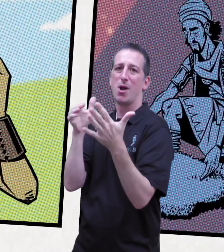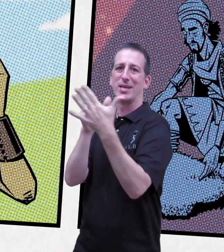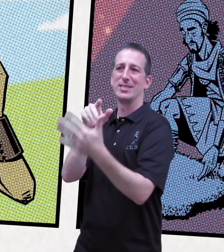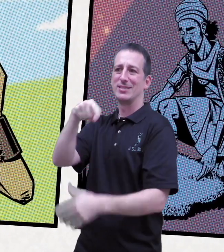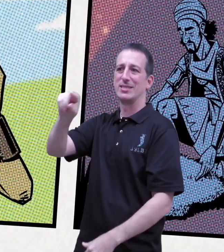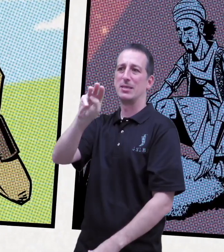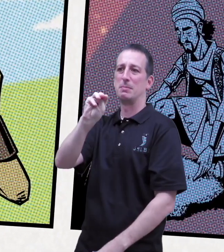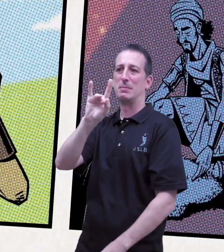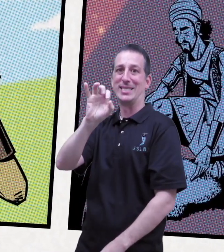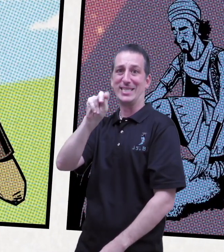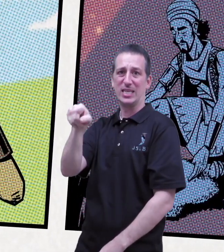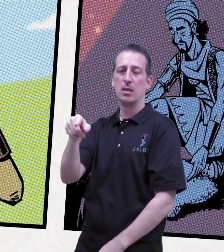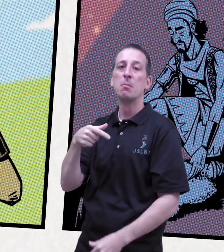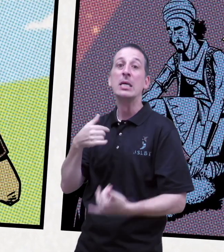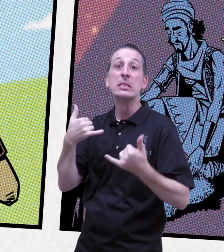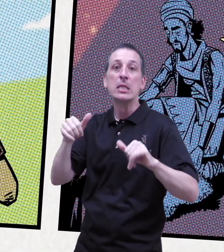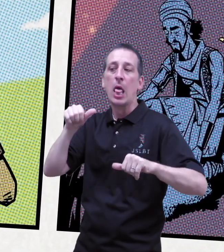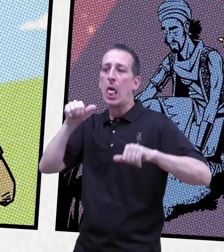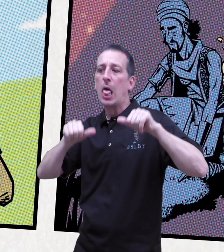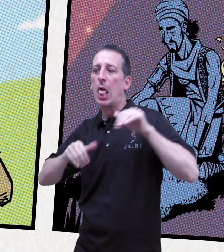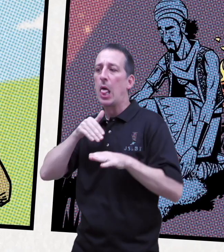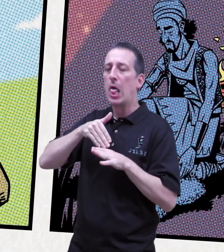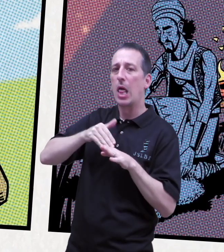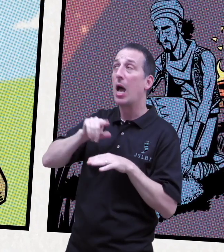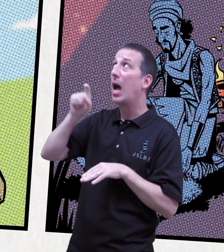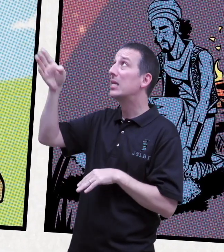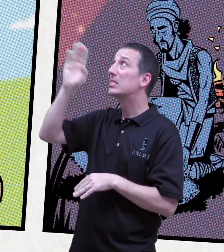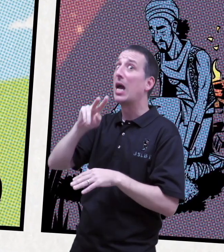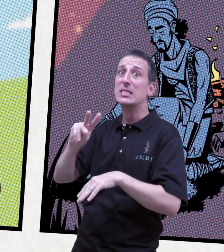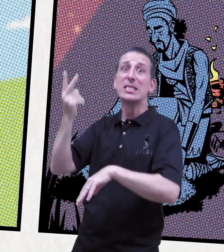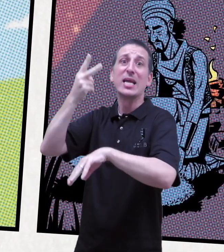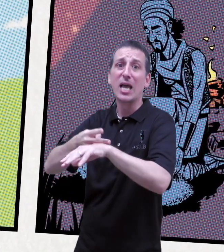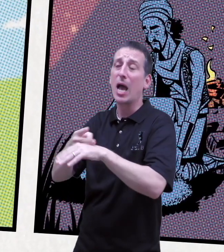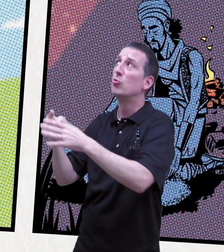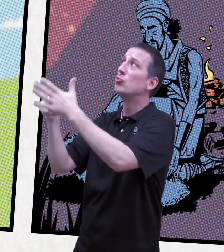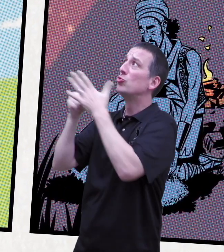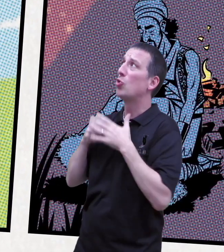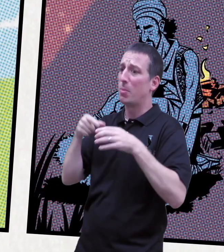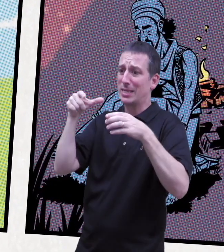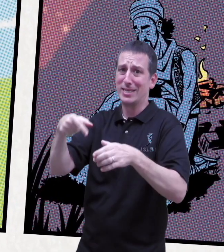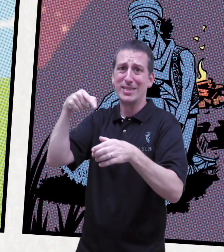Midianites, and he’s still uncertain, so he asks for another sign, the fleece.